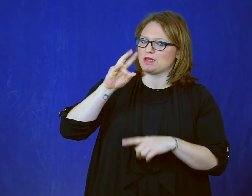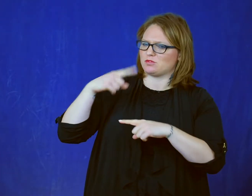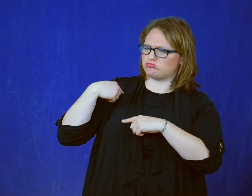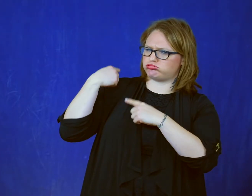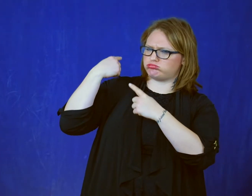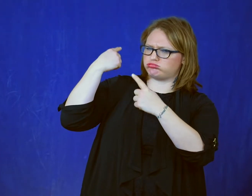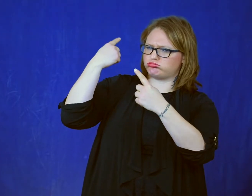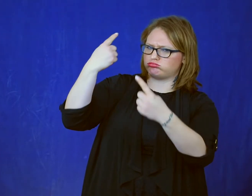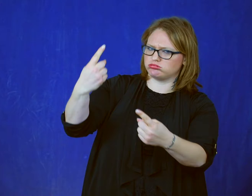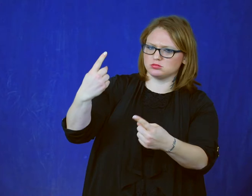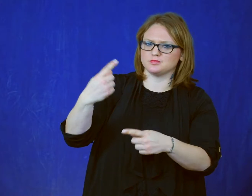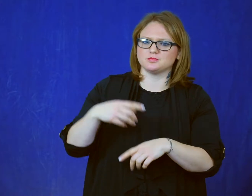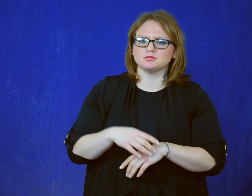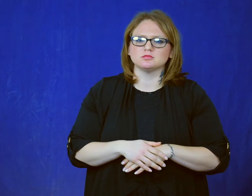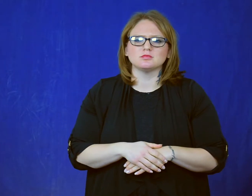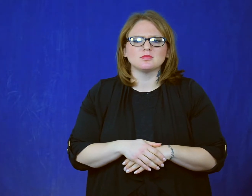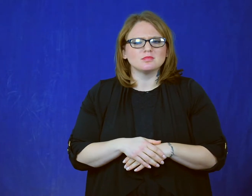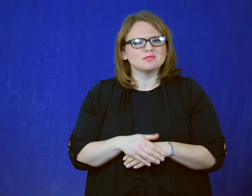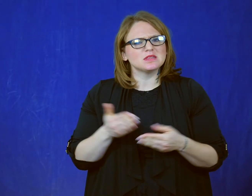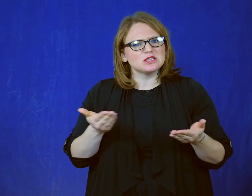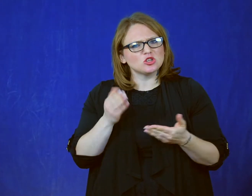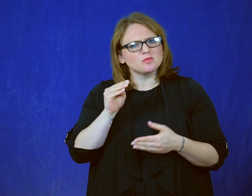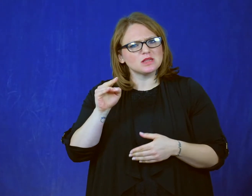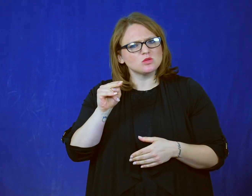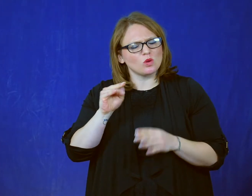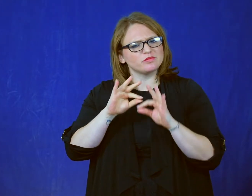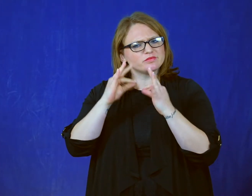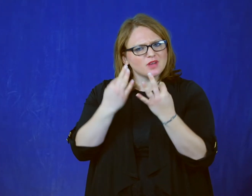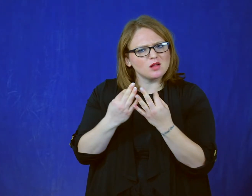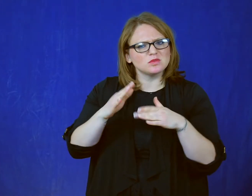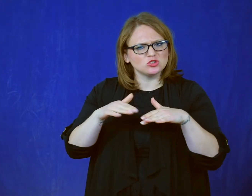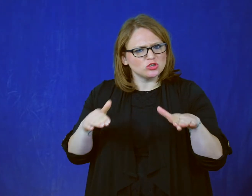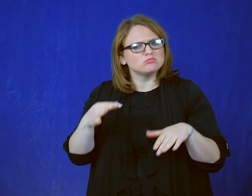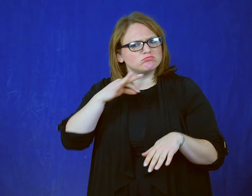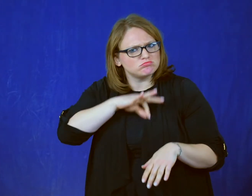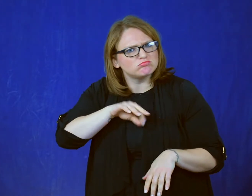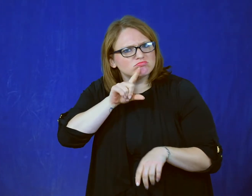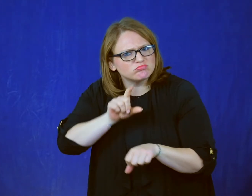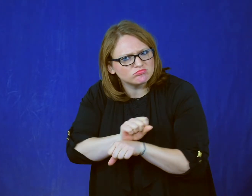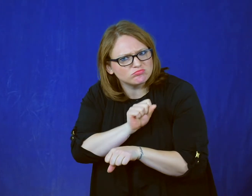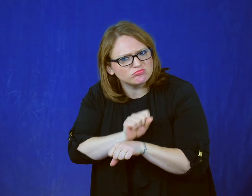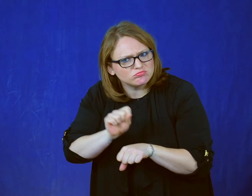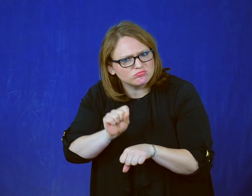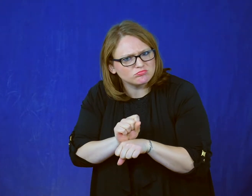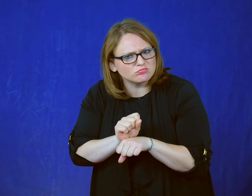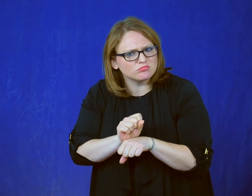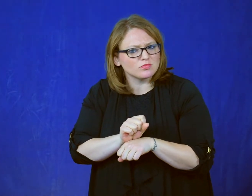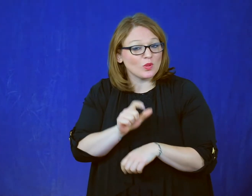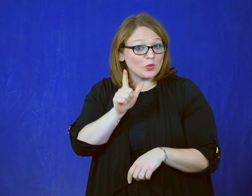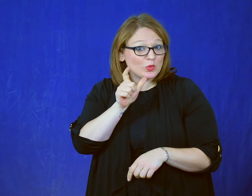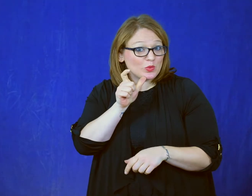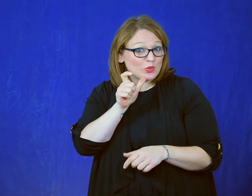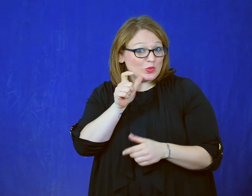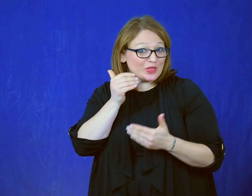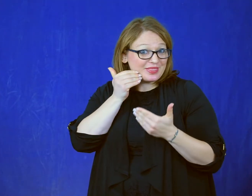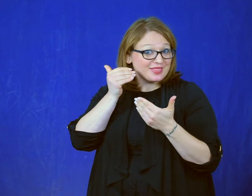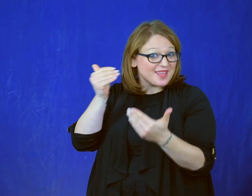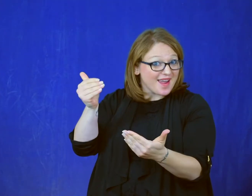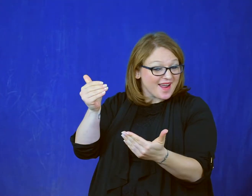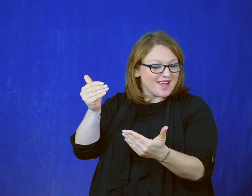Since 2007, Minnesota’s children and their families have benefited from the public policy set in place by